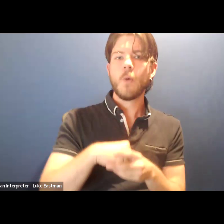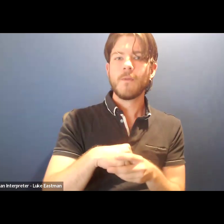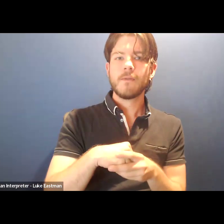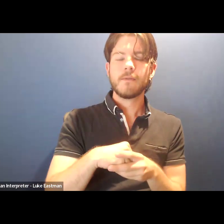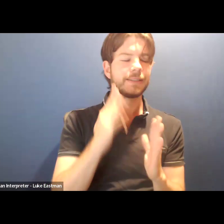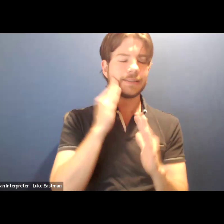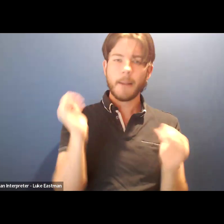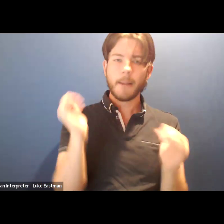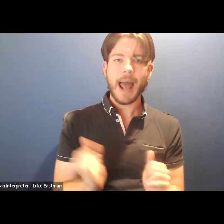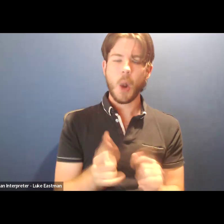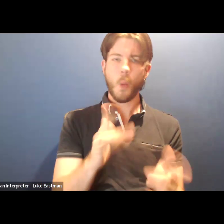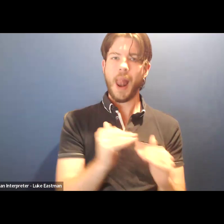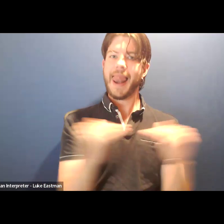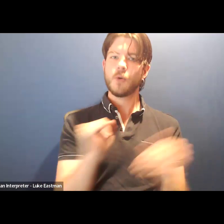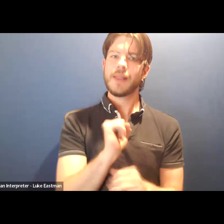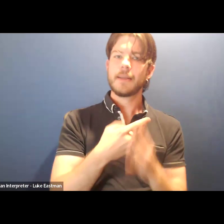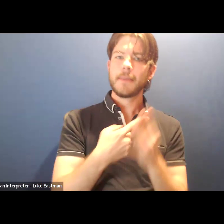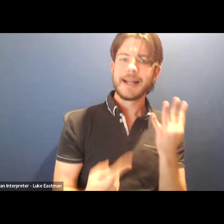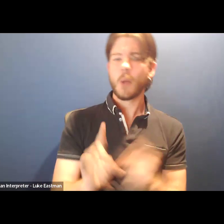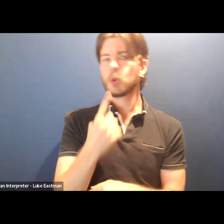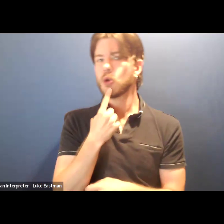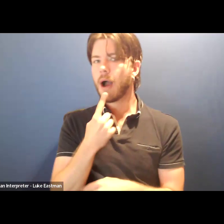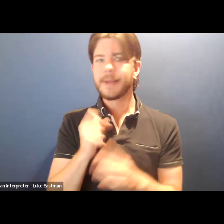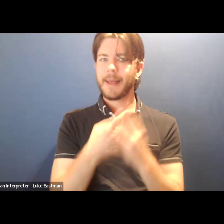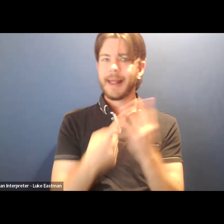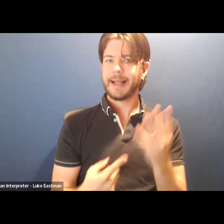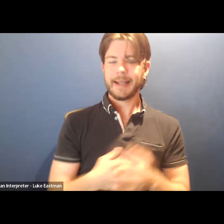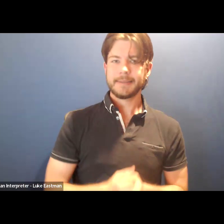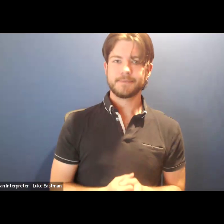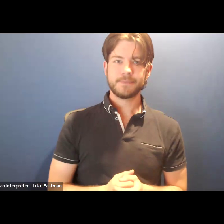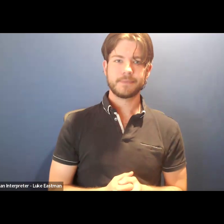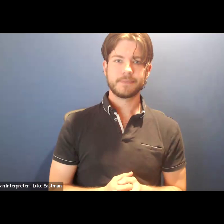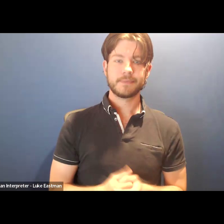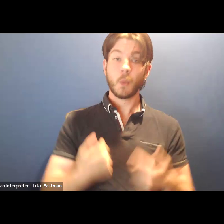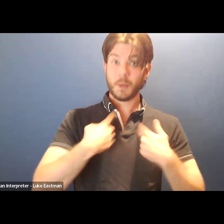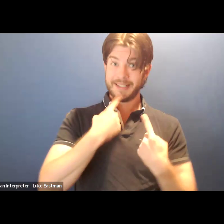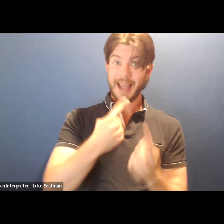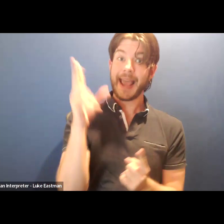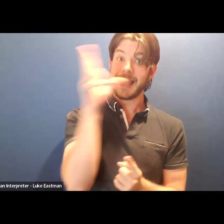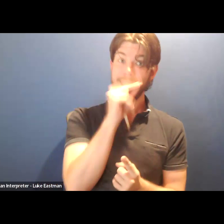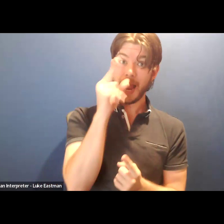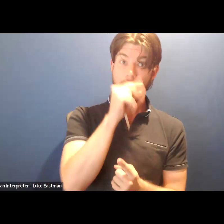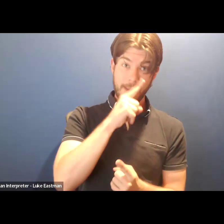disability type and when we say young people today